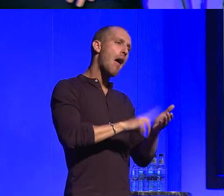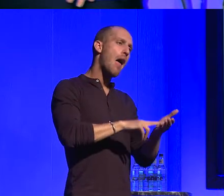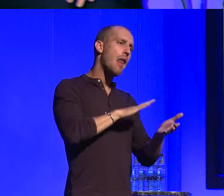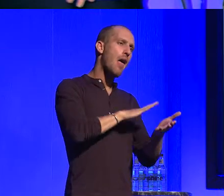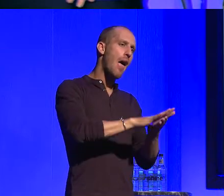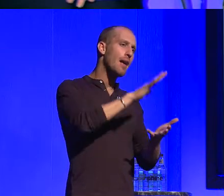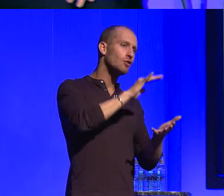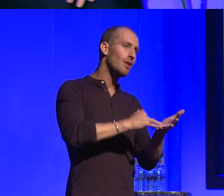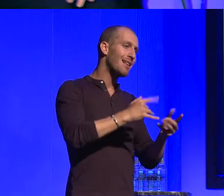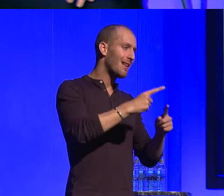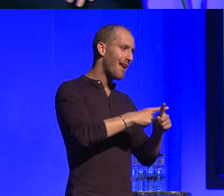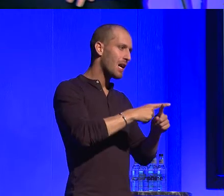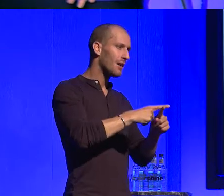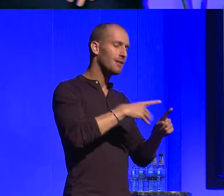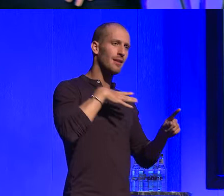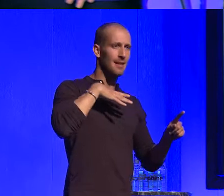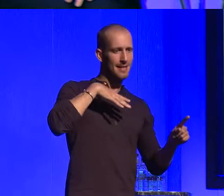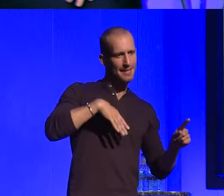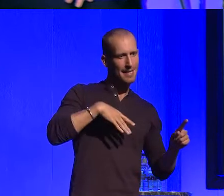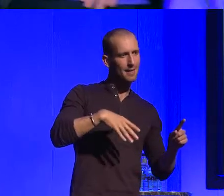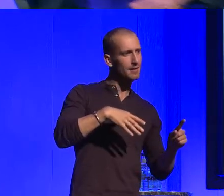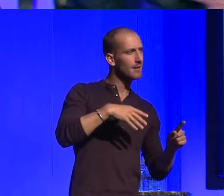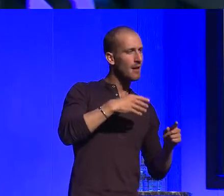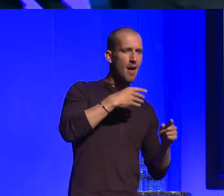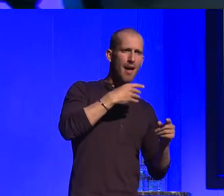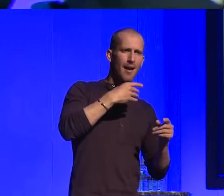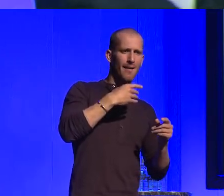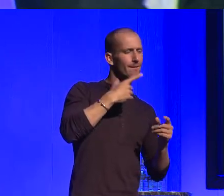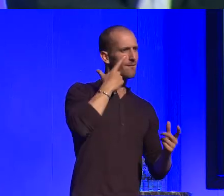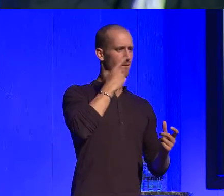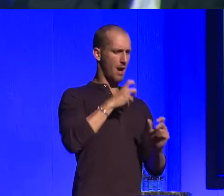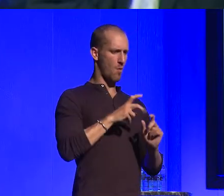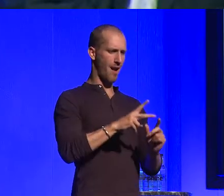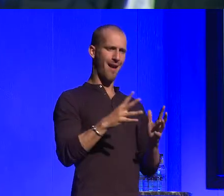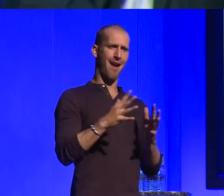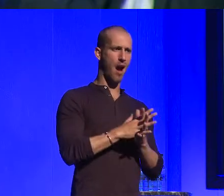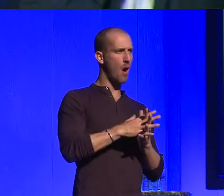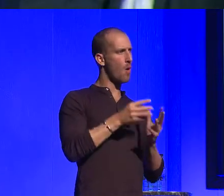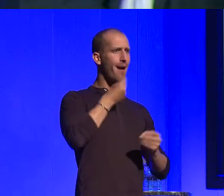said, about helping to explain the complexity of the NHS to people who are not familiar